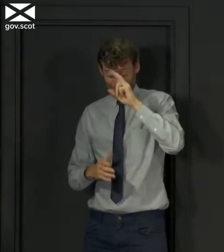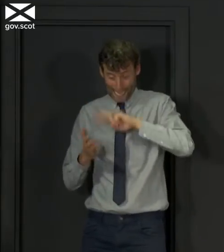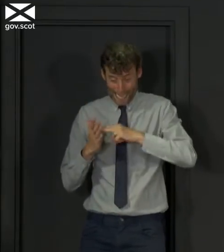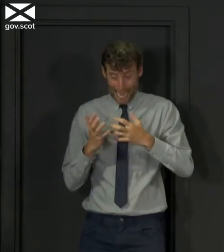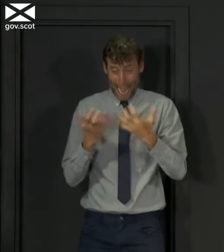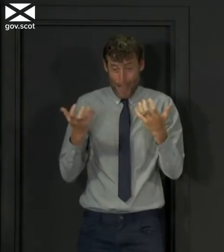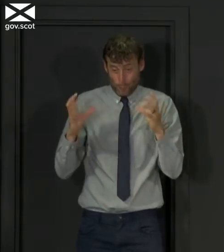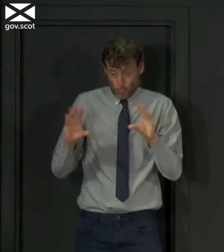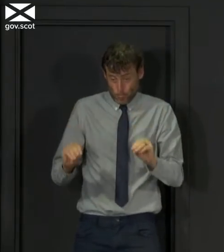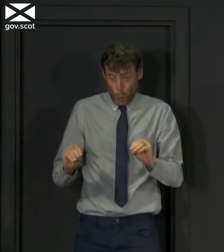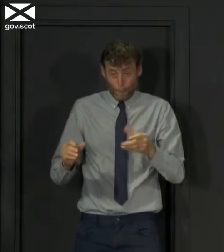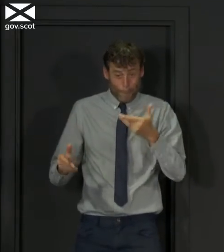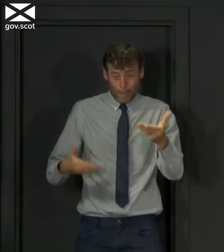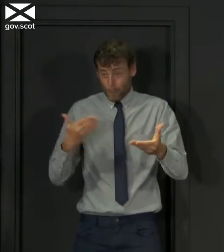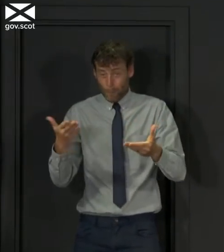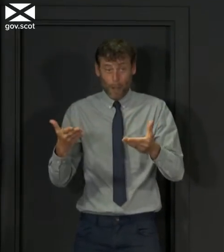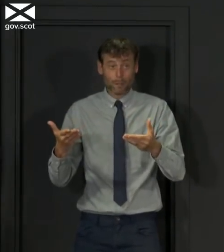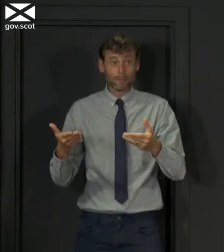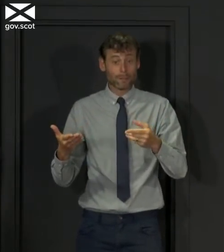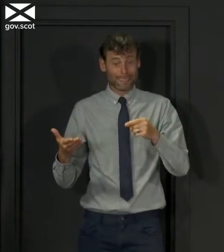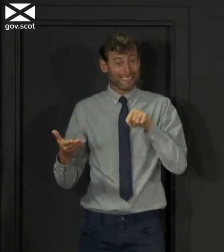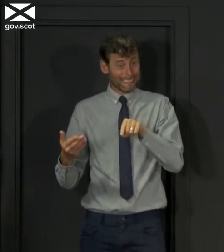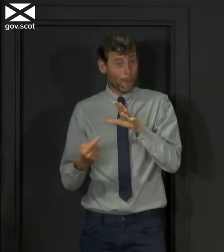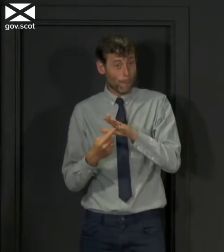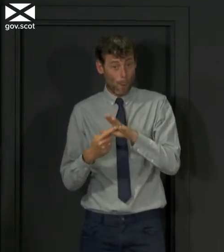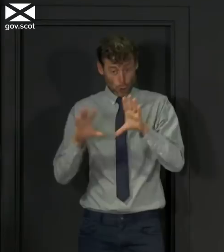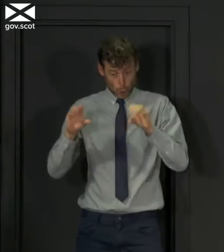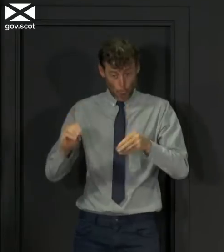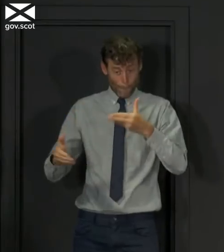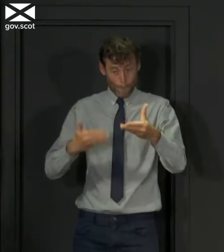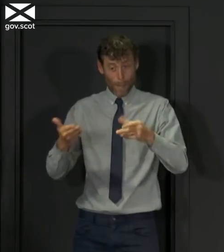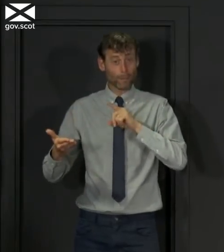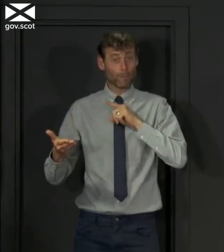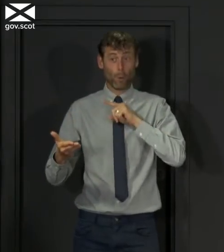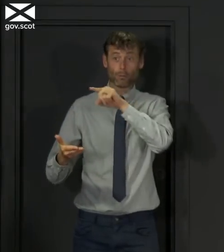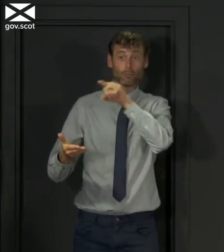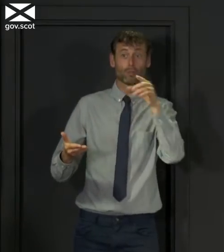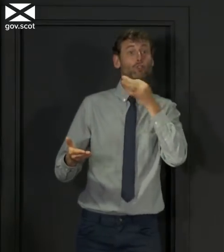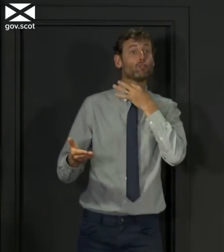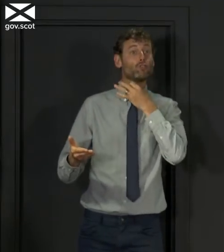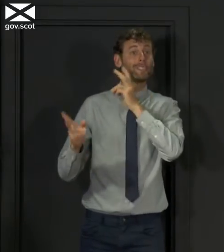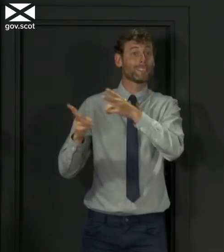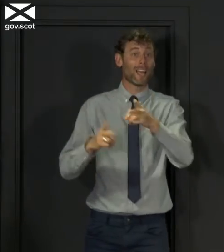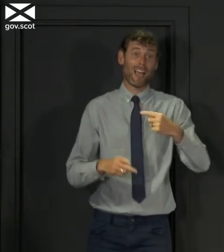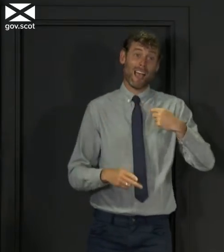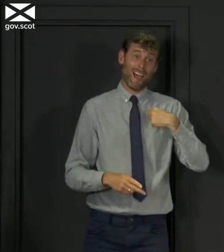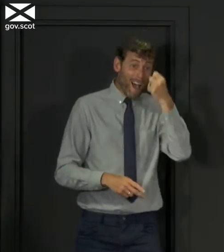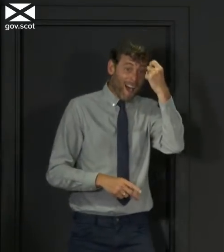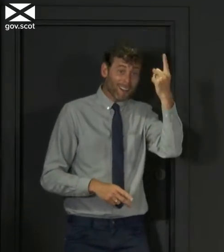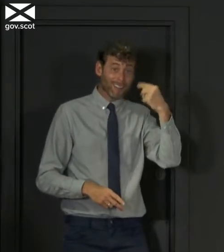lives are at risk. I understand, I have been a political activist since I was 16 years